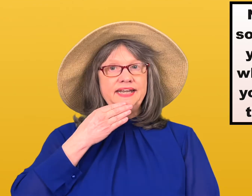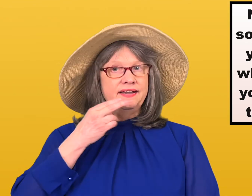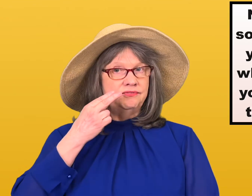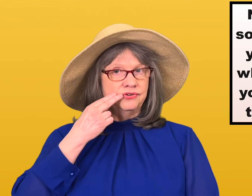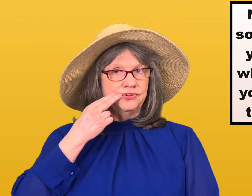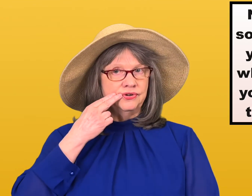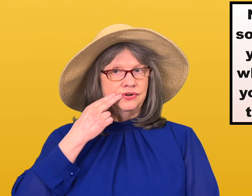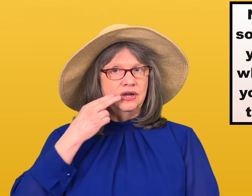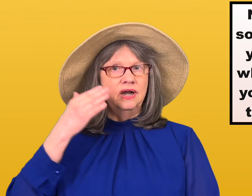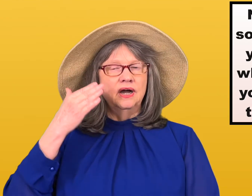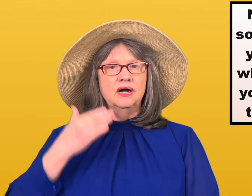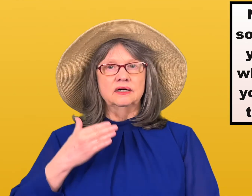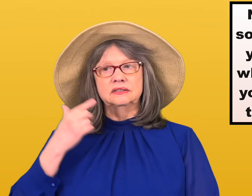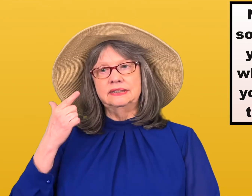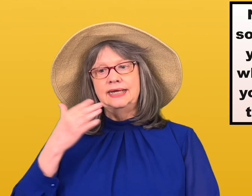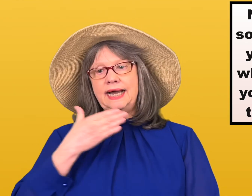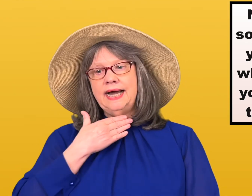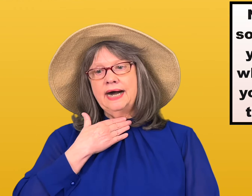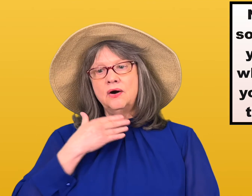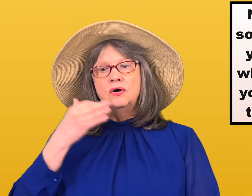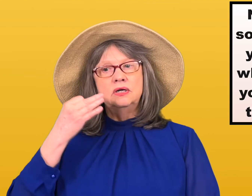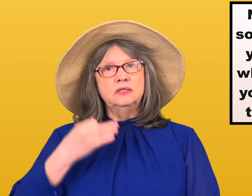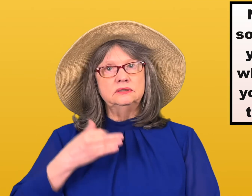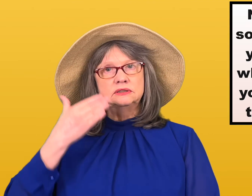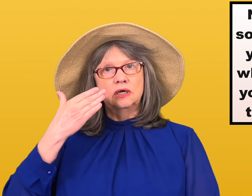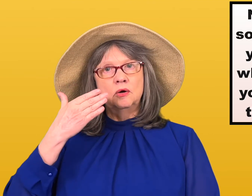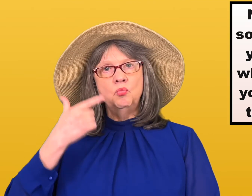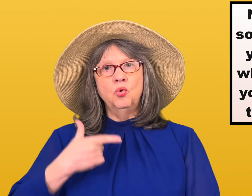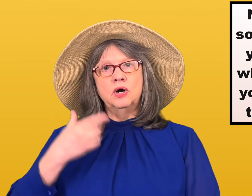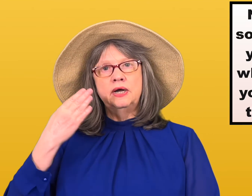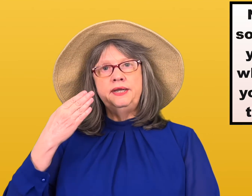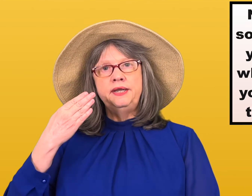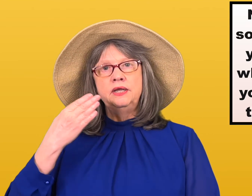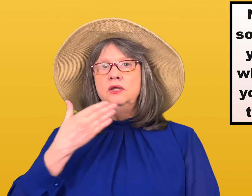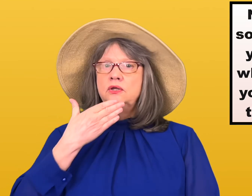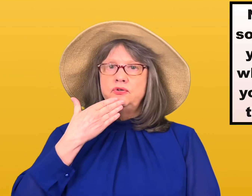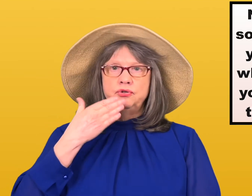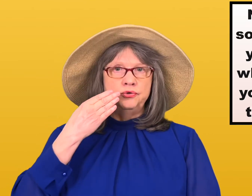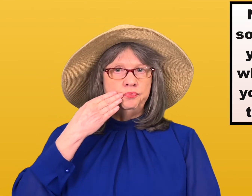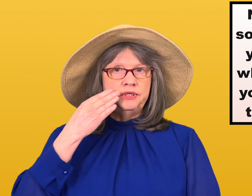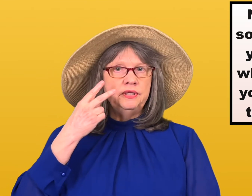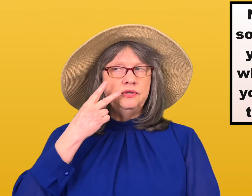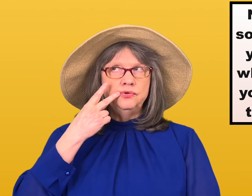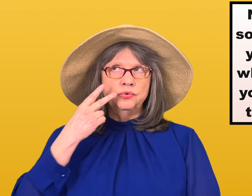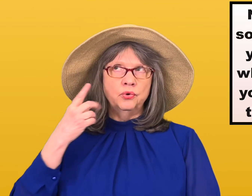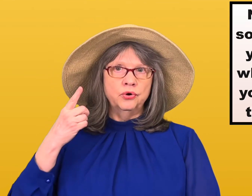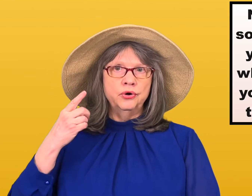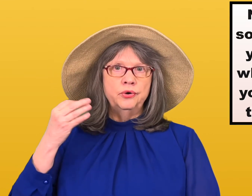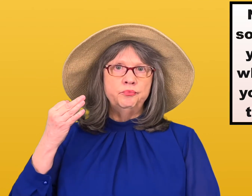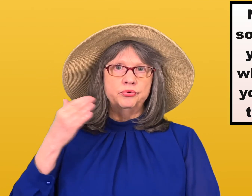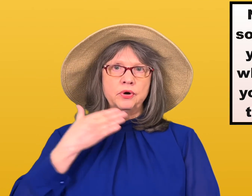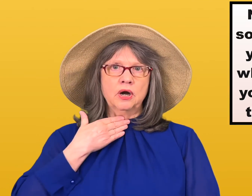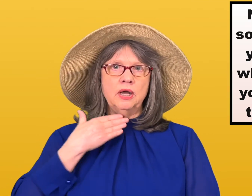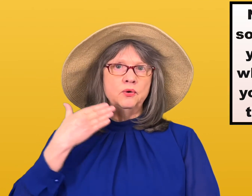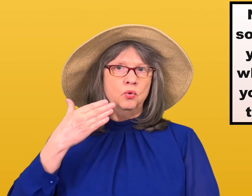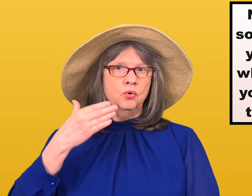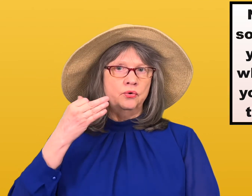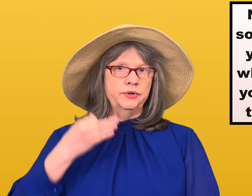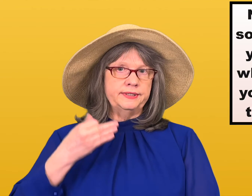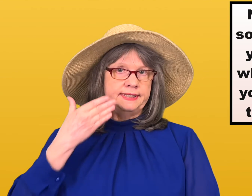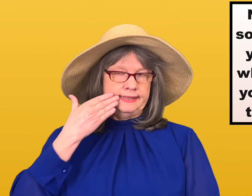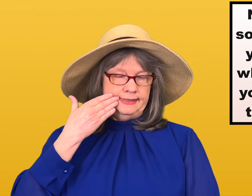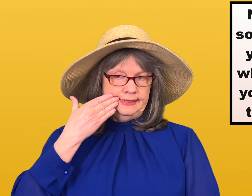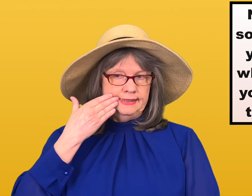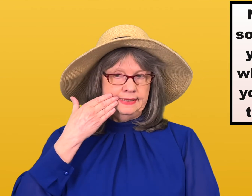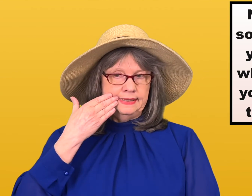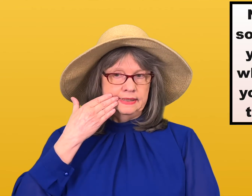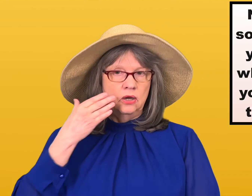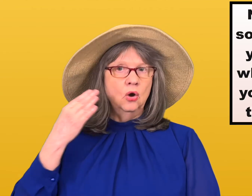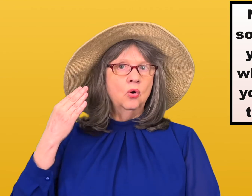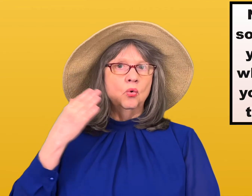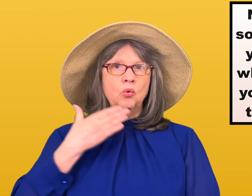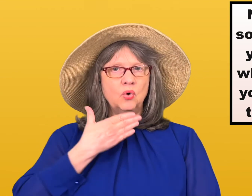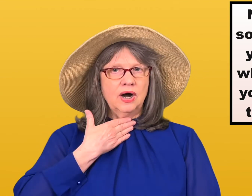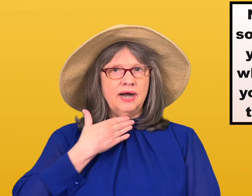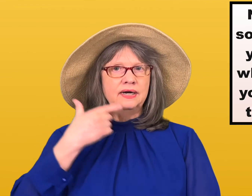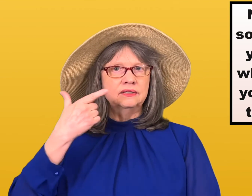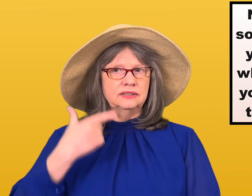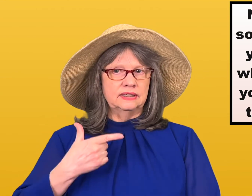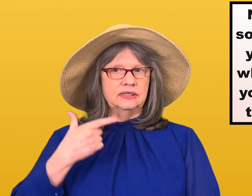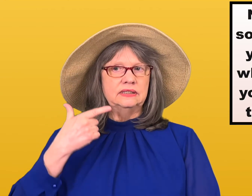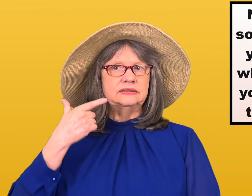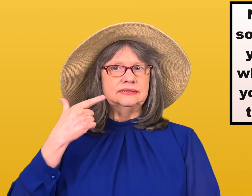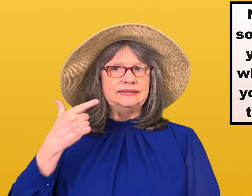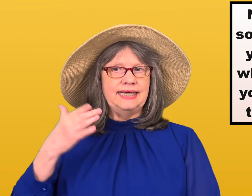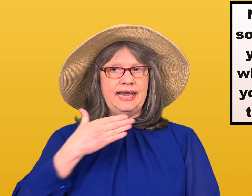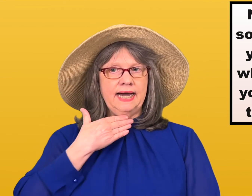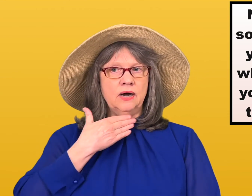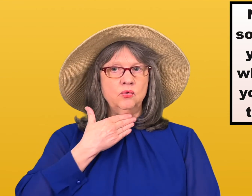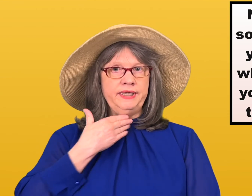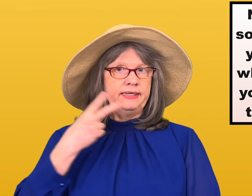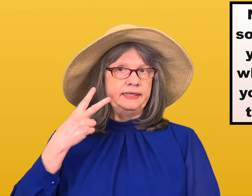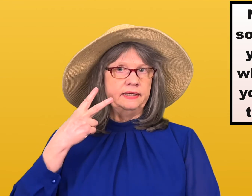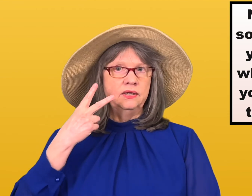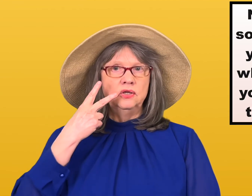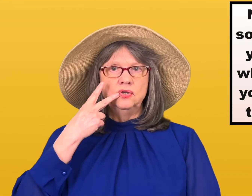Never allow someone to be your priority while allowing